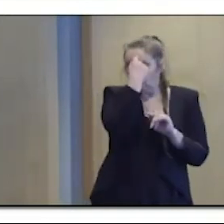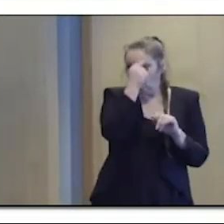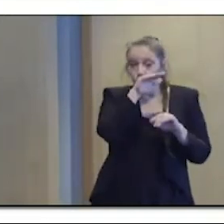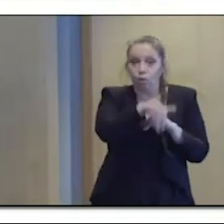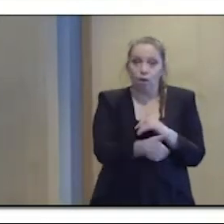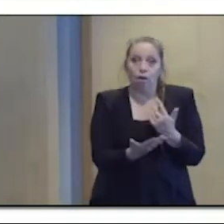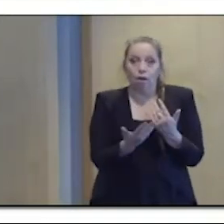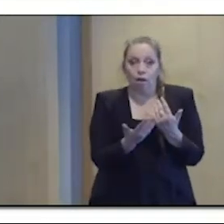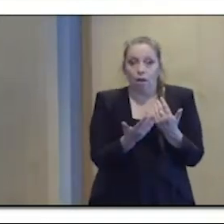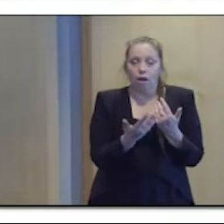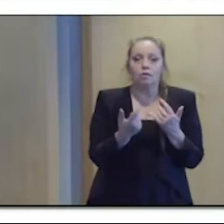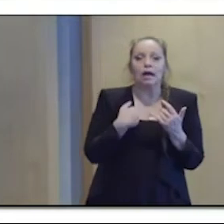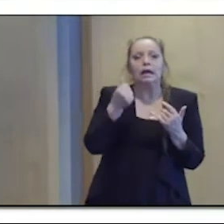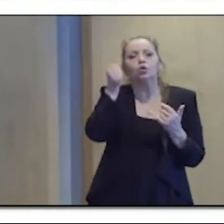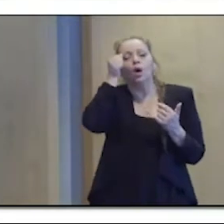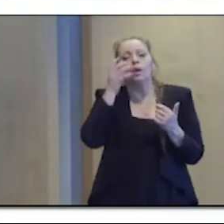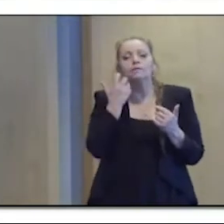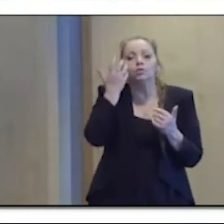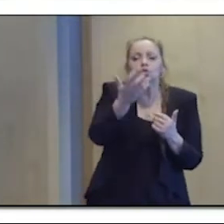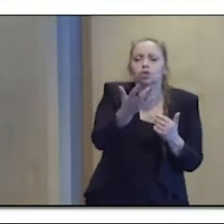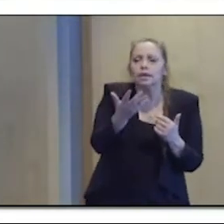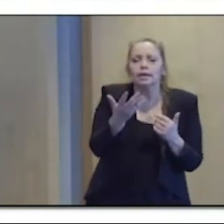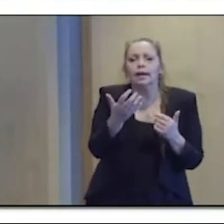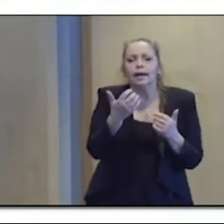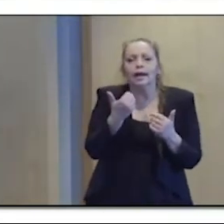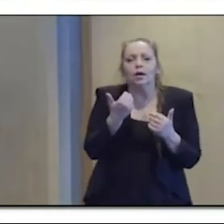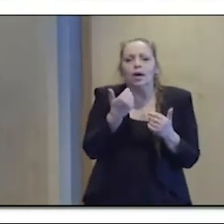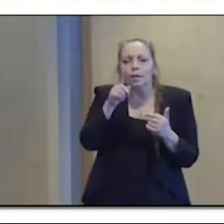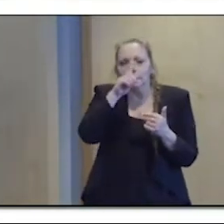forecasting what you and I were going to do, how much electricity we're going to do and then they